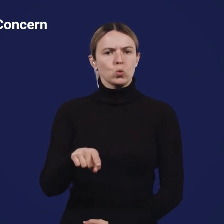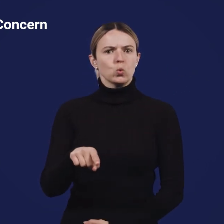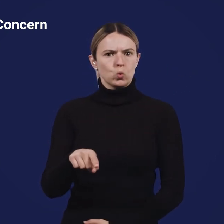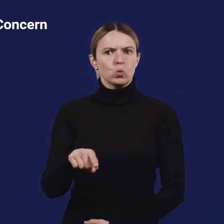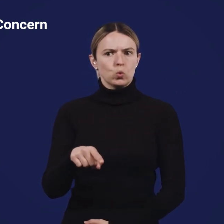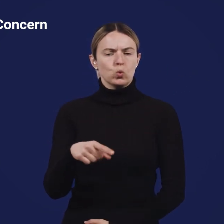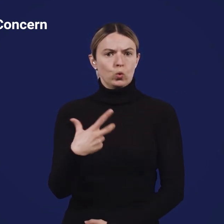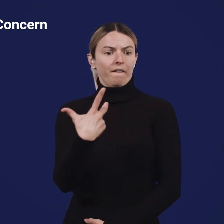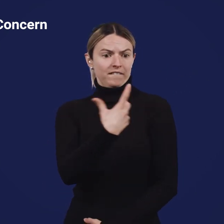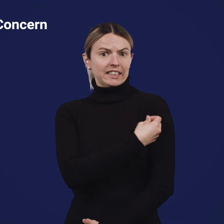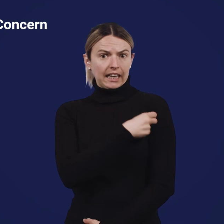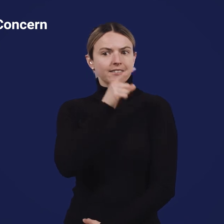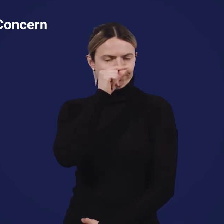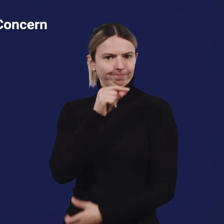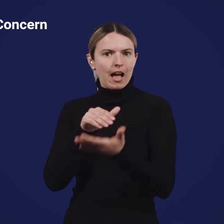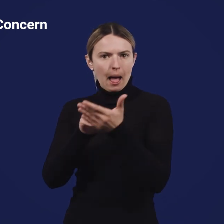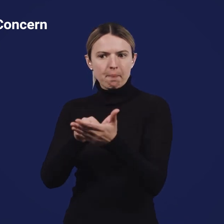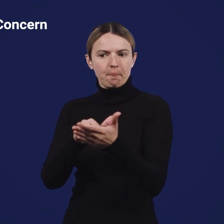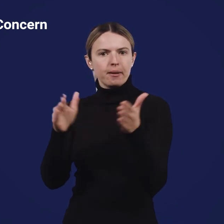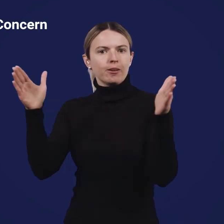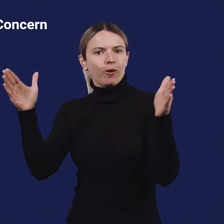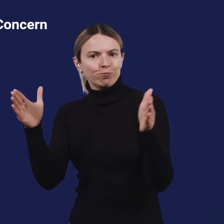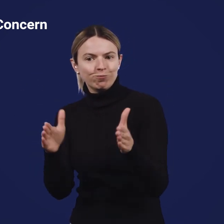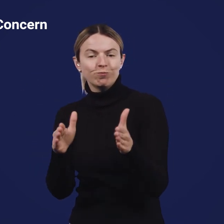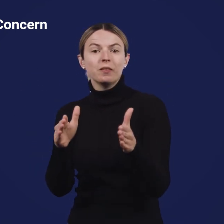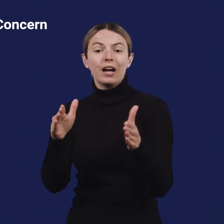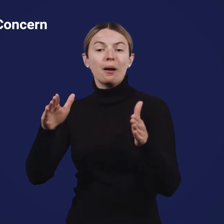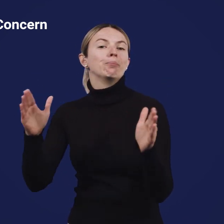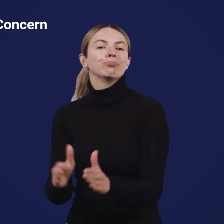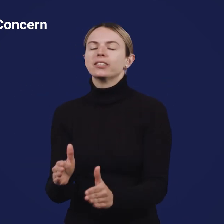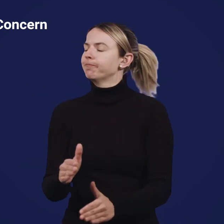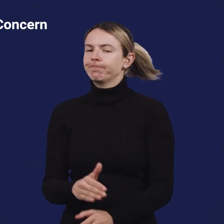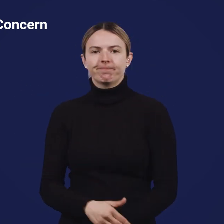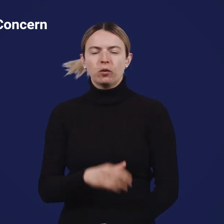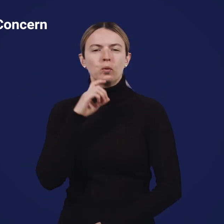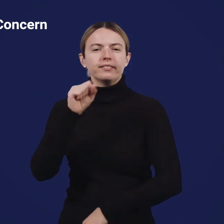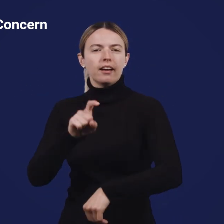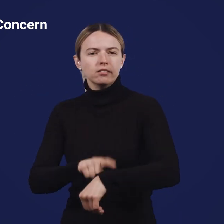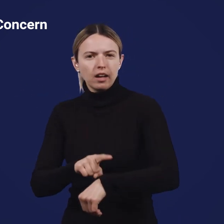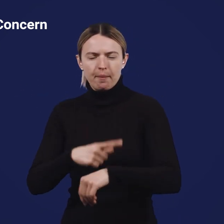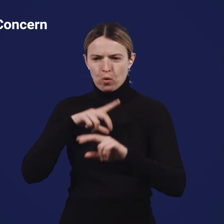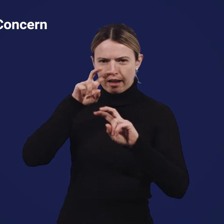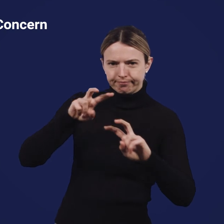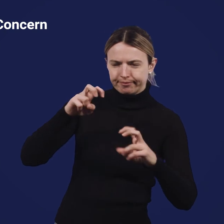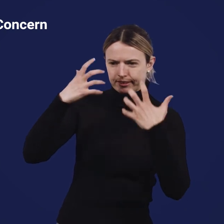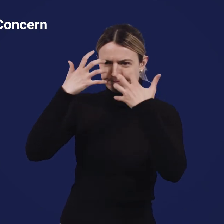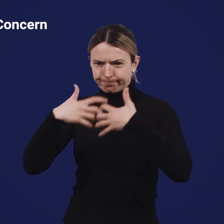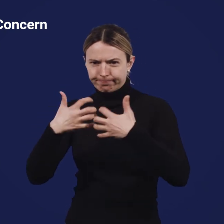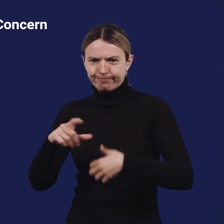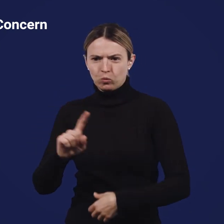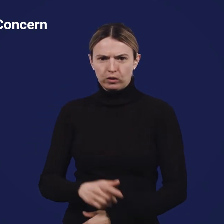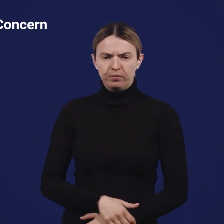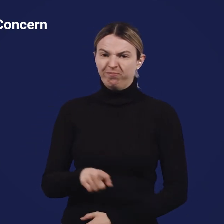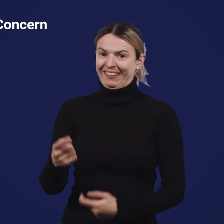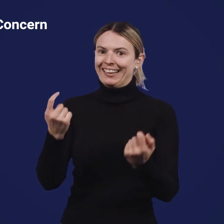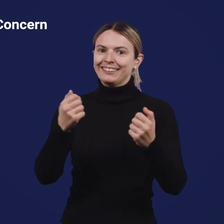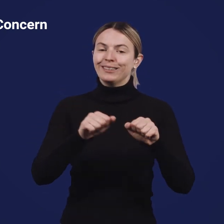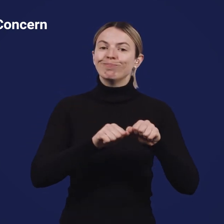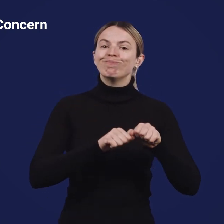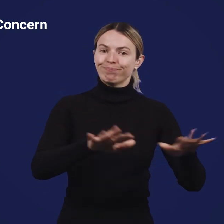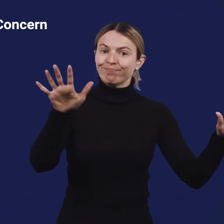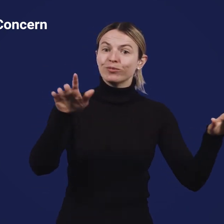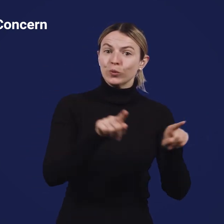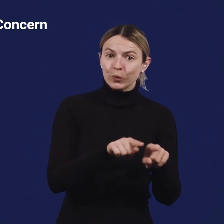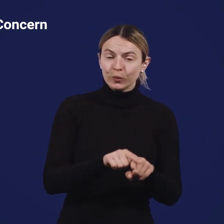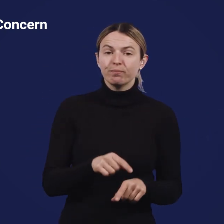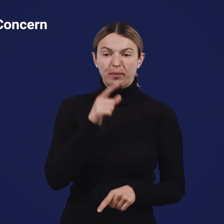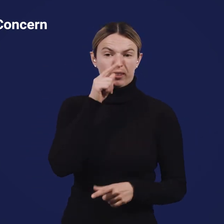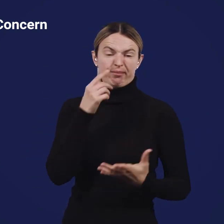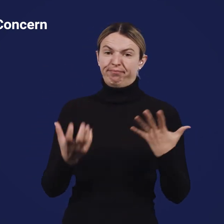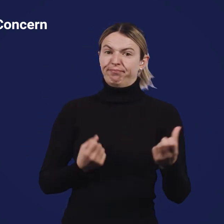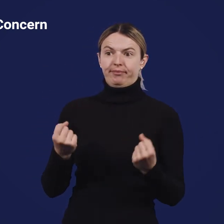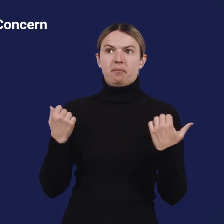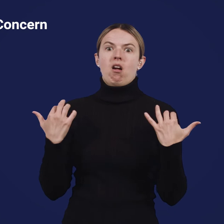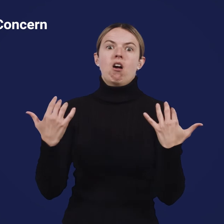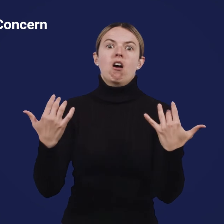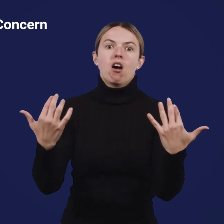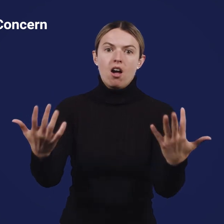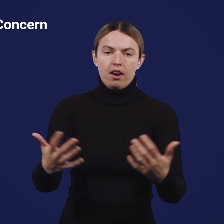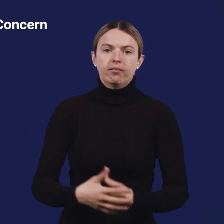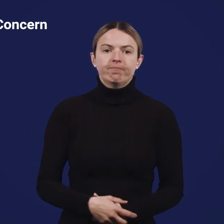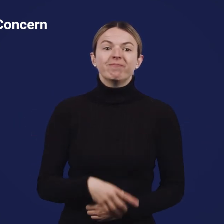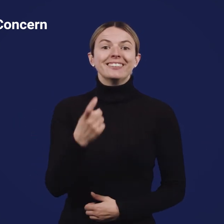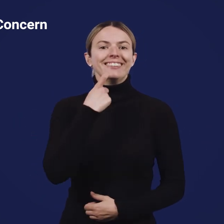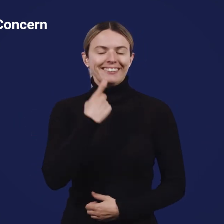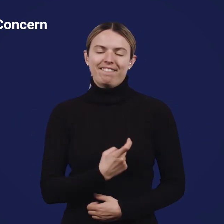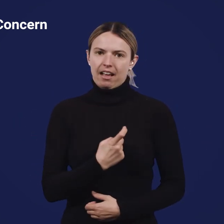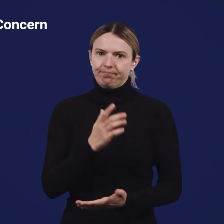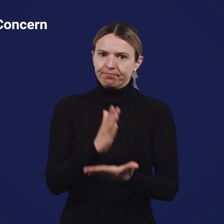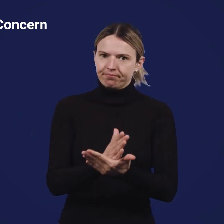This category refers to variants that are less responsive to treatments or vaccines and tend to be more transmissible or contagious which results in more severe infections.